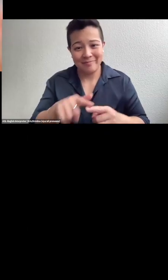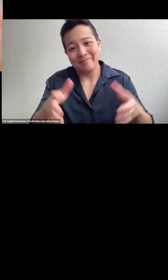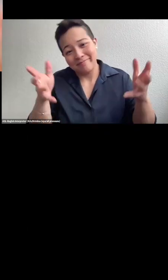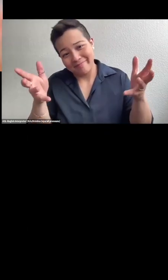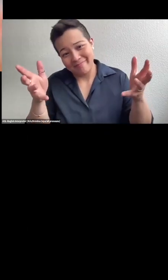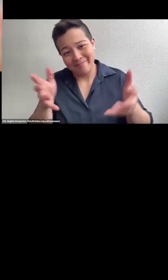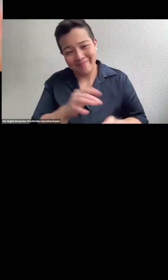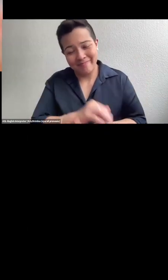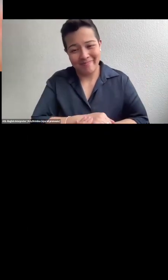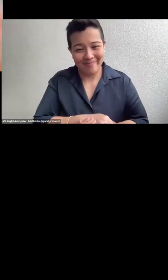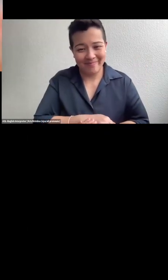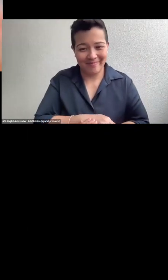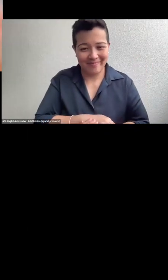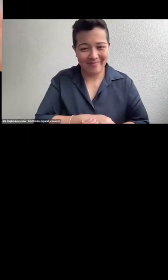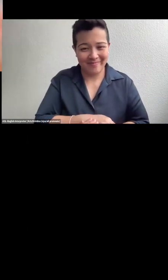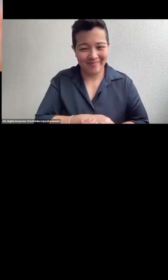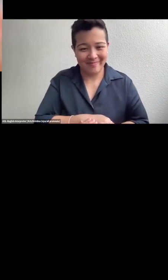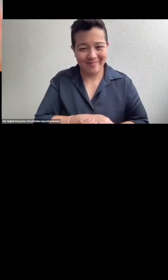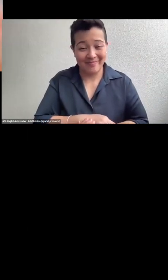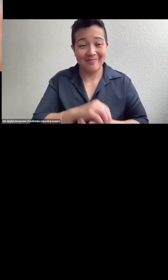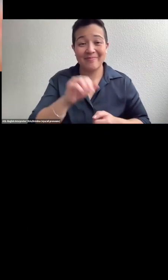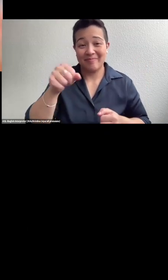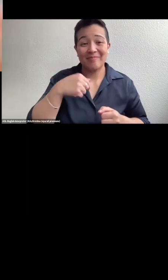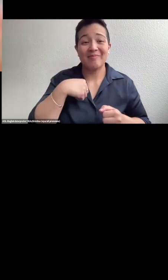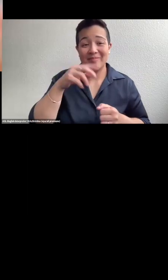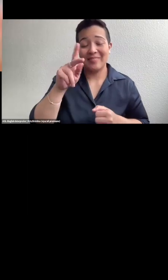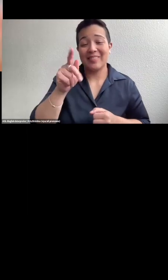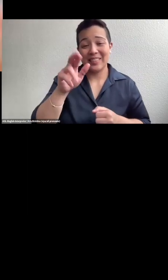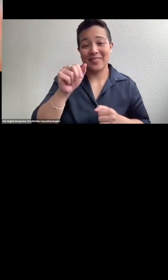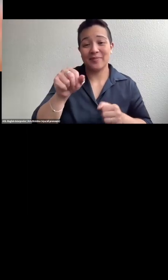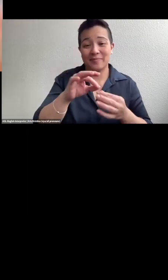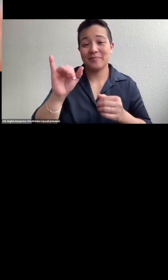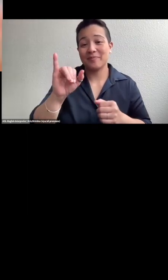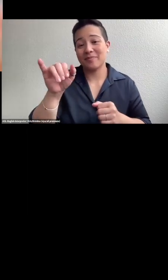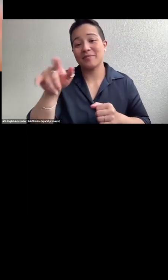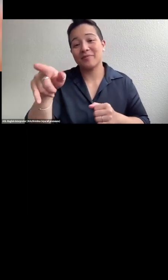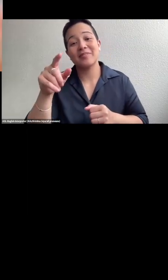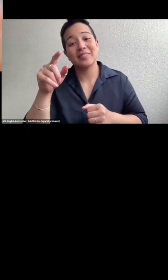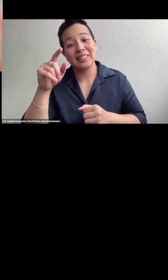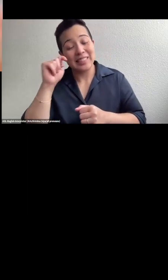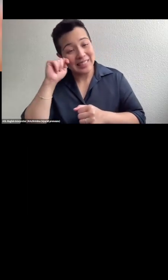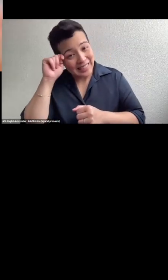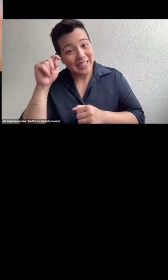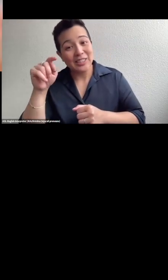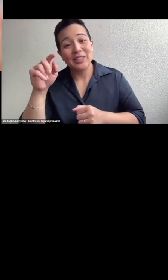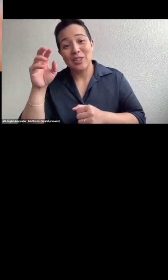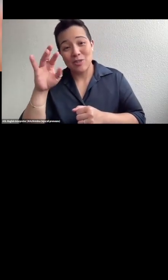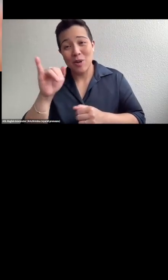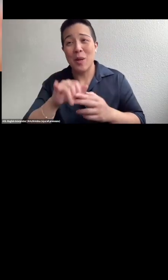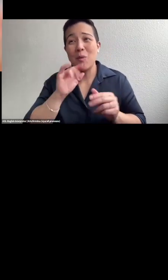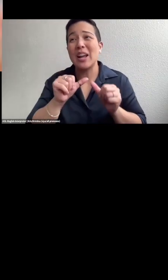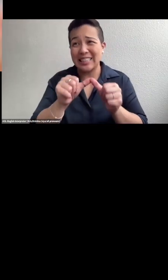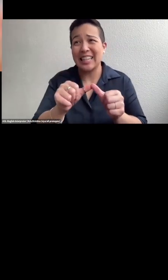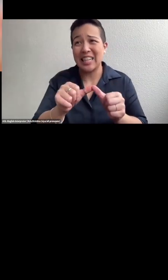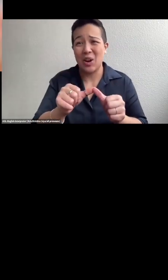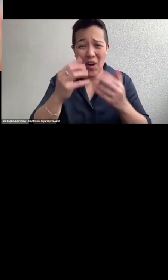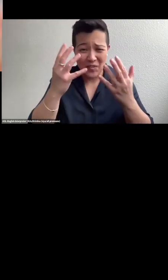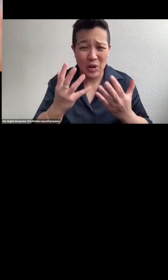yeah i think i can attest, I'm sure you can too, Robin, with teenagers that will continue, unfortunately, look a little bit different,